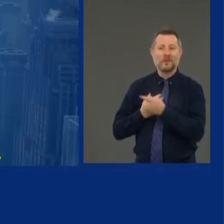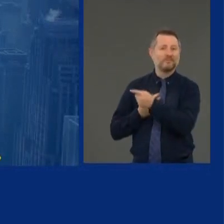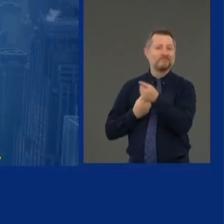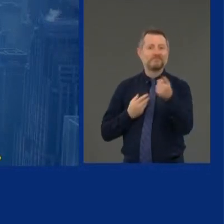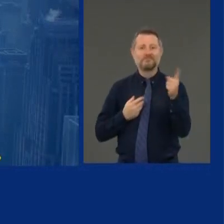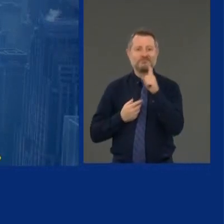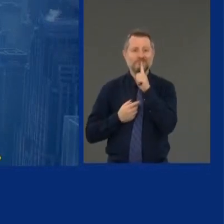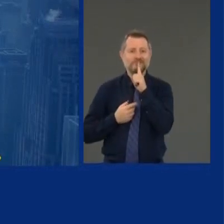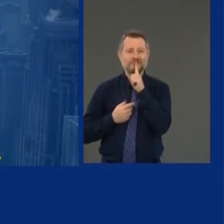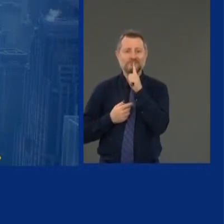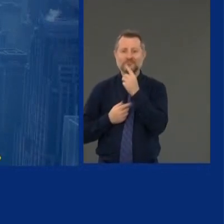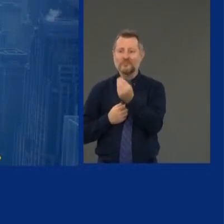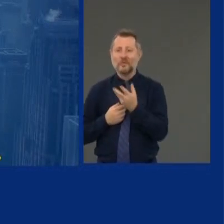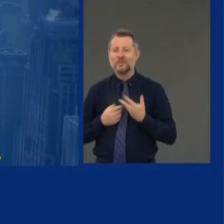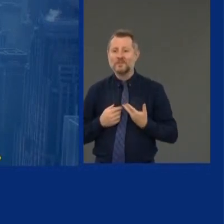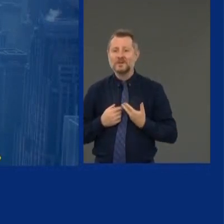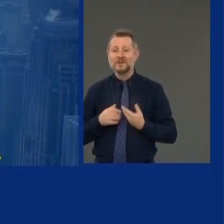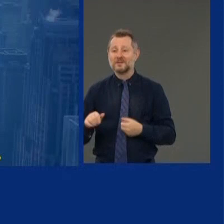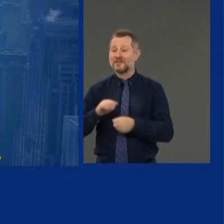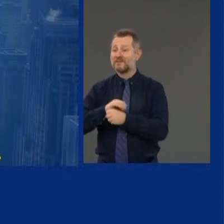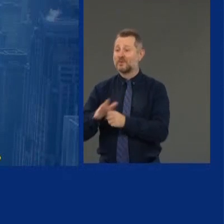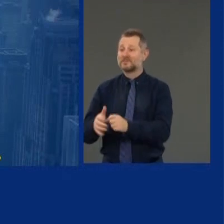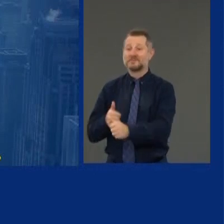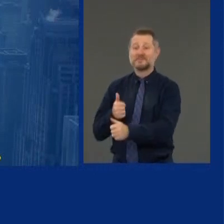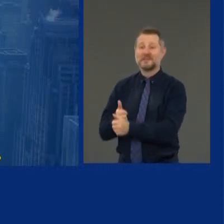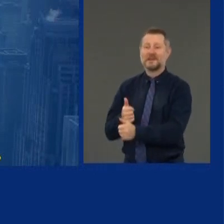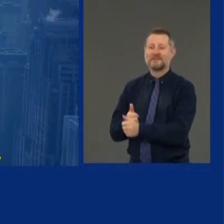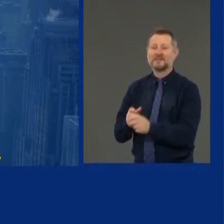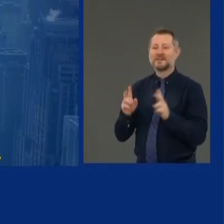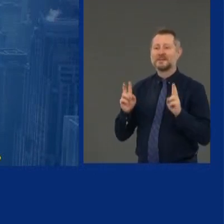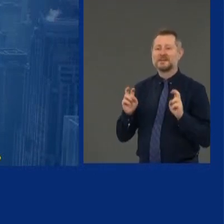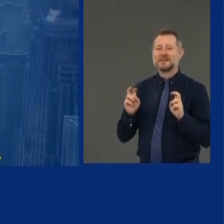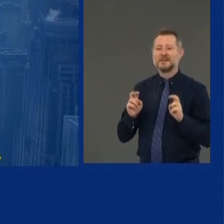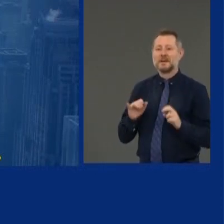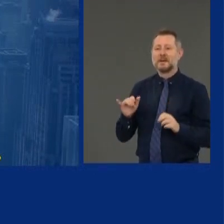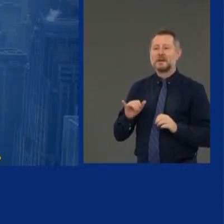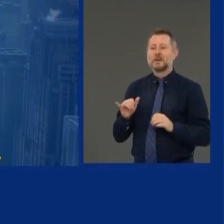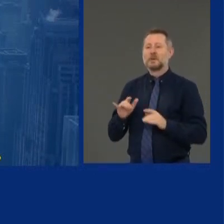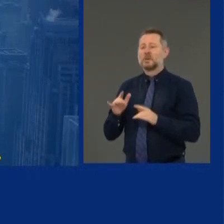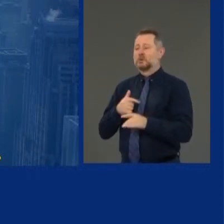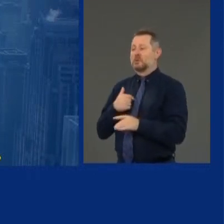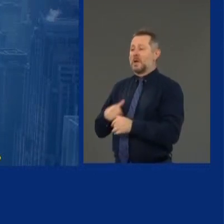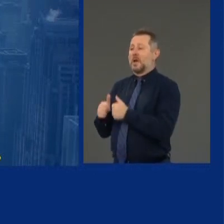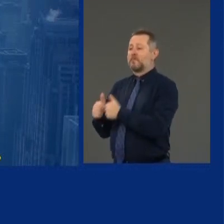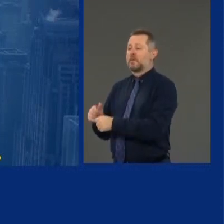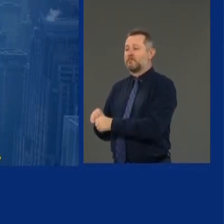BECAUSE NOBODY EVER SAID THAT.